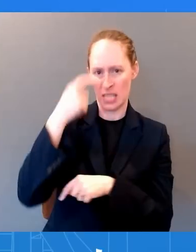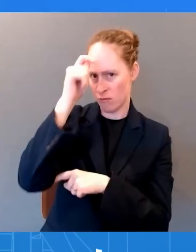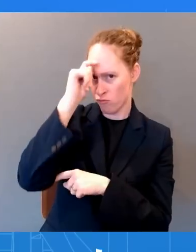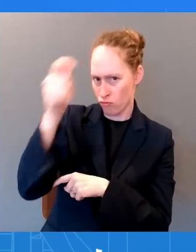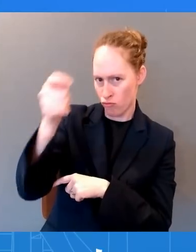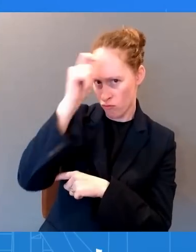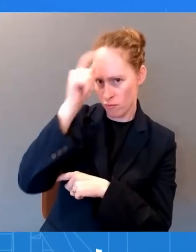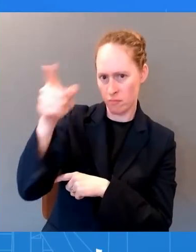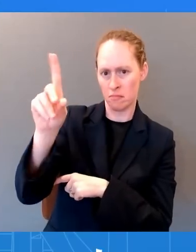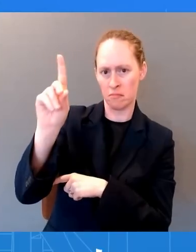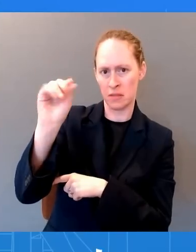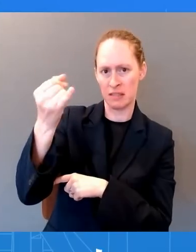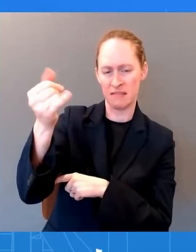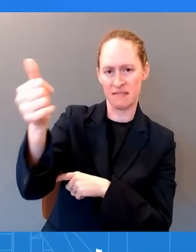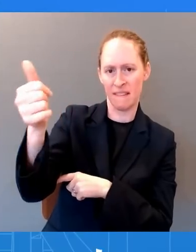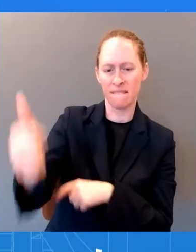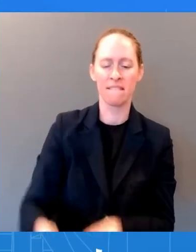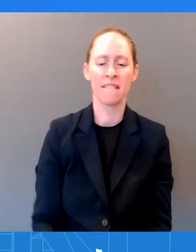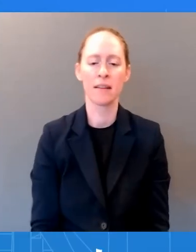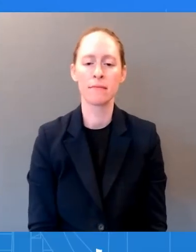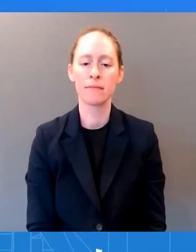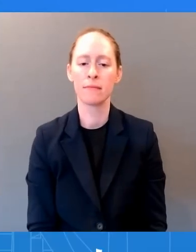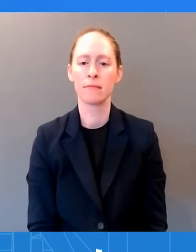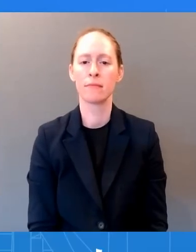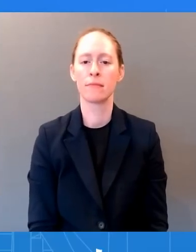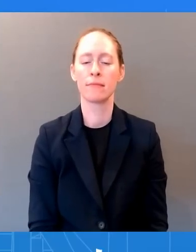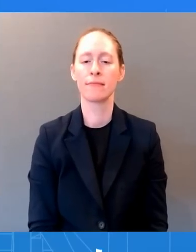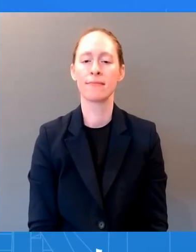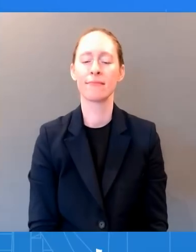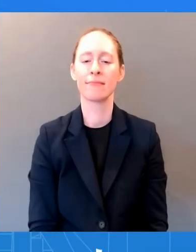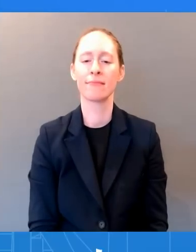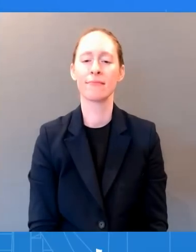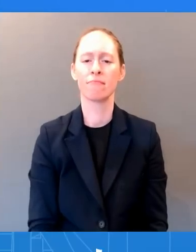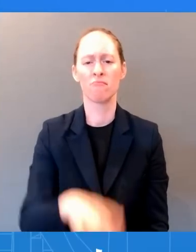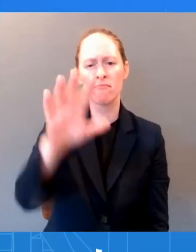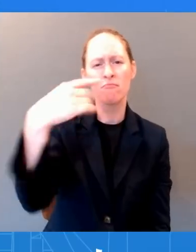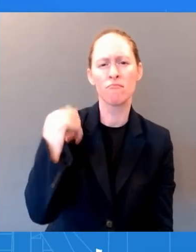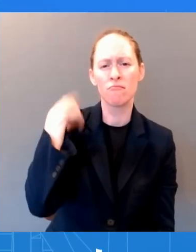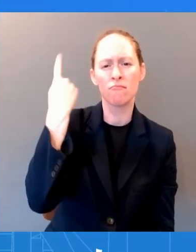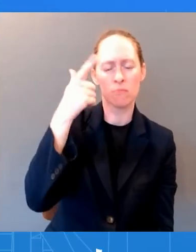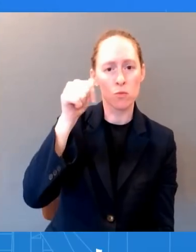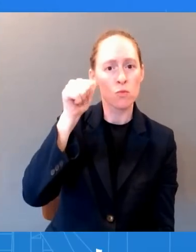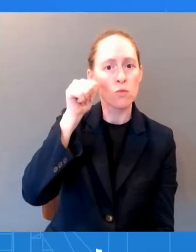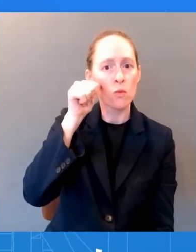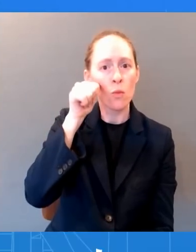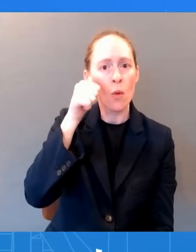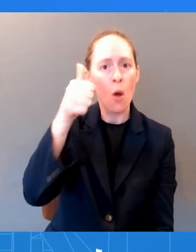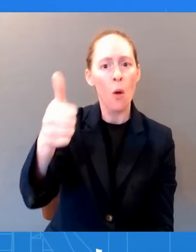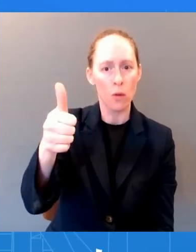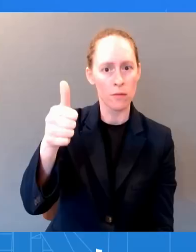tomorrow marks the one-year anniversary of when the President marked the end of U.S. -- the U.S. withdrawal from Afghanistan